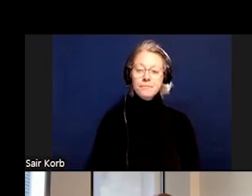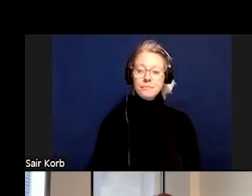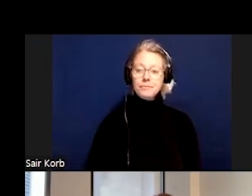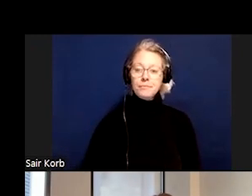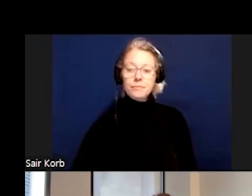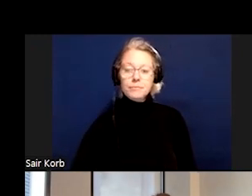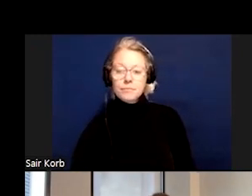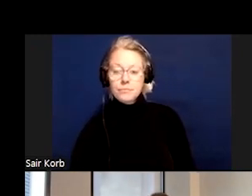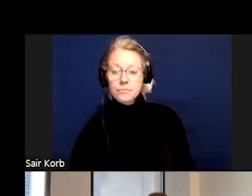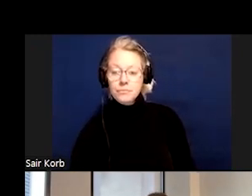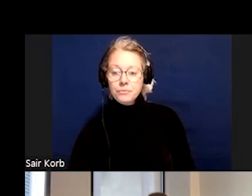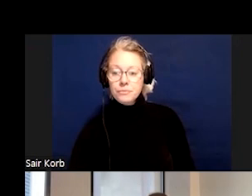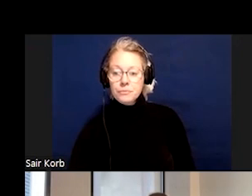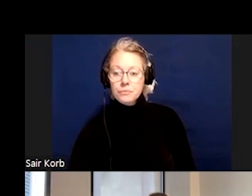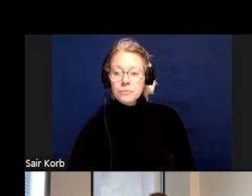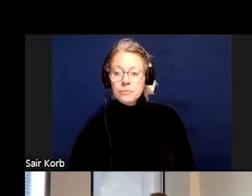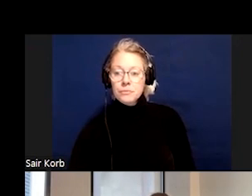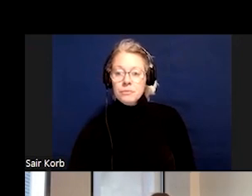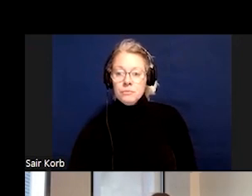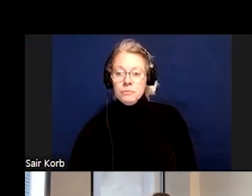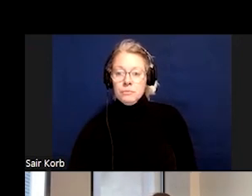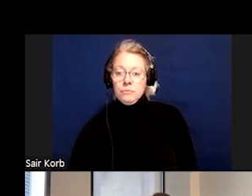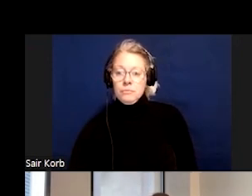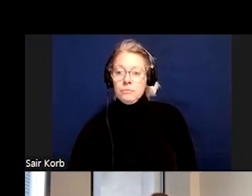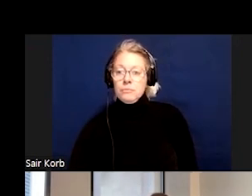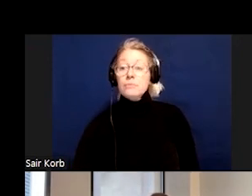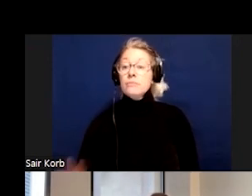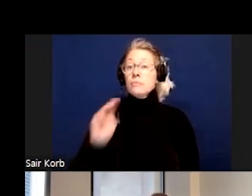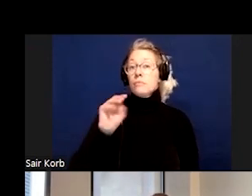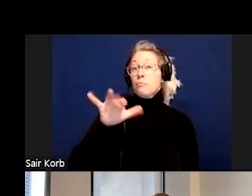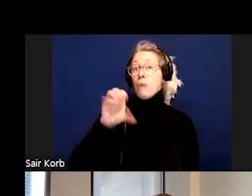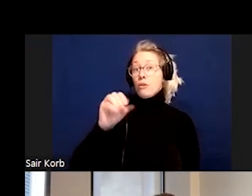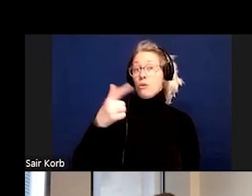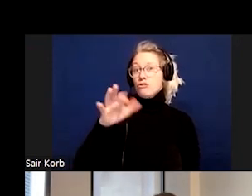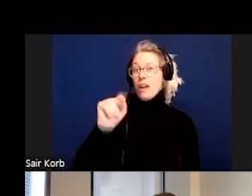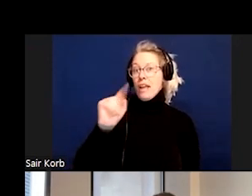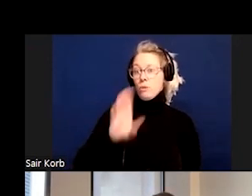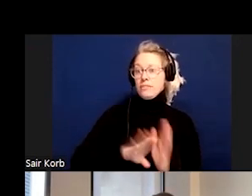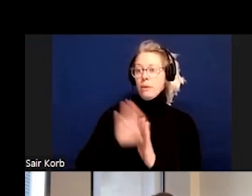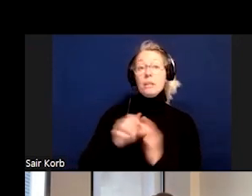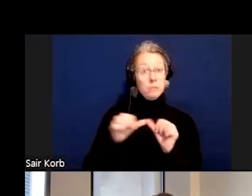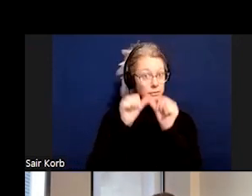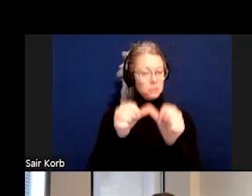The Artist Development Microgrant continues in 2023, but with a major shift. We have decided